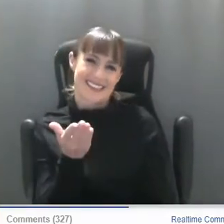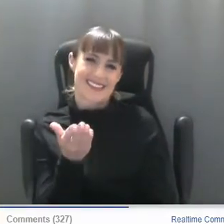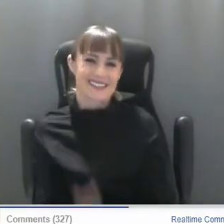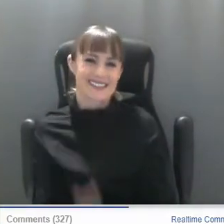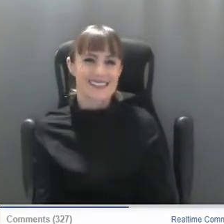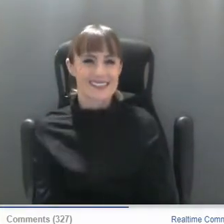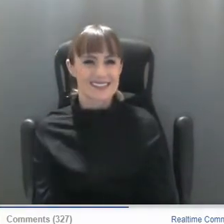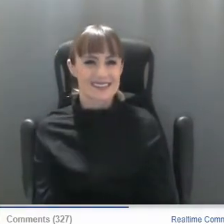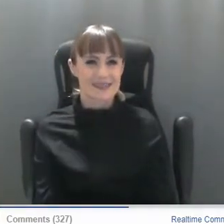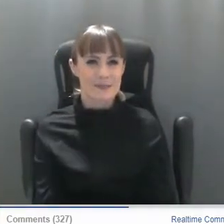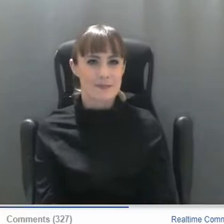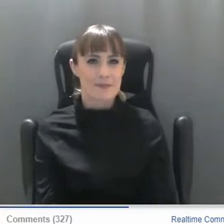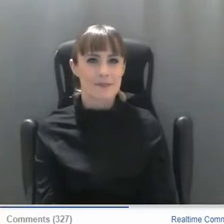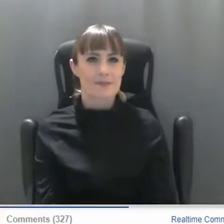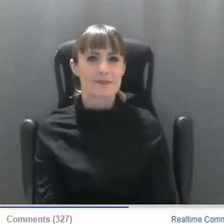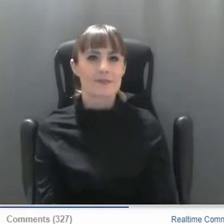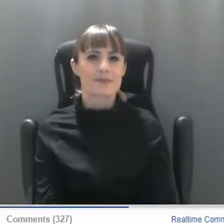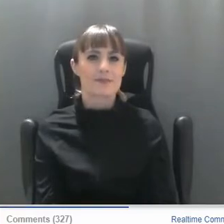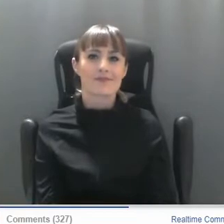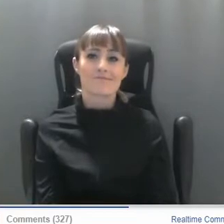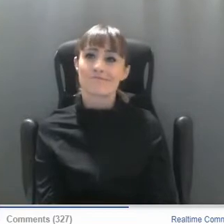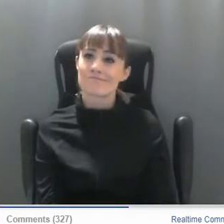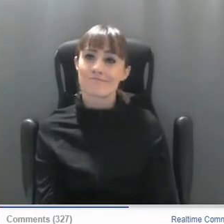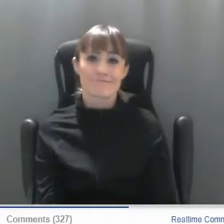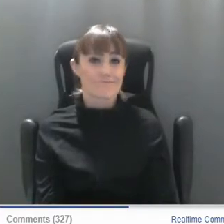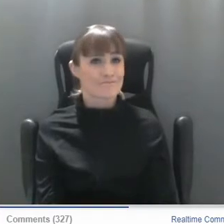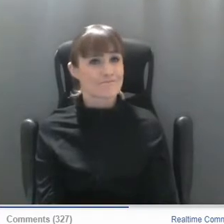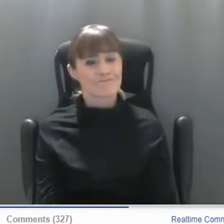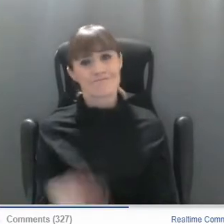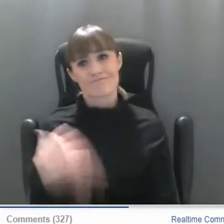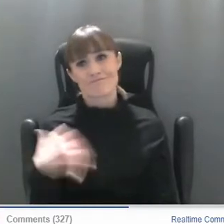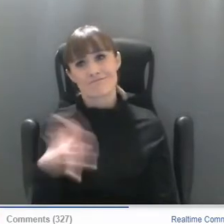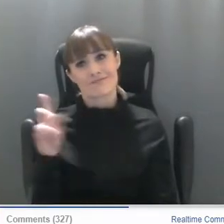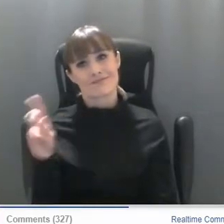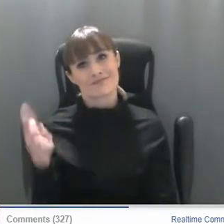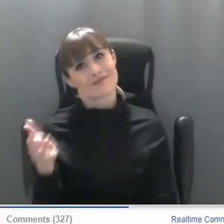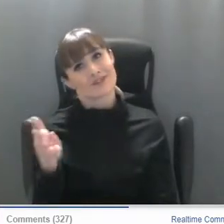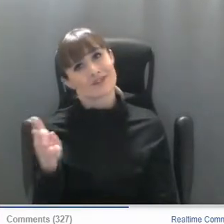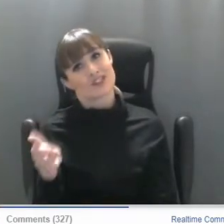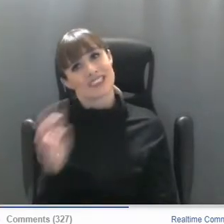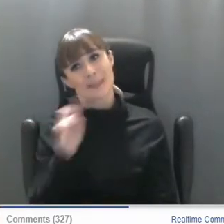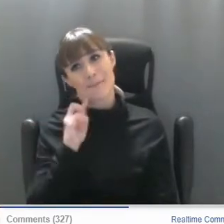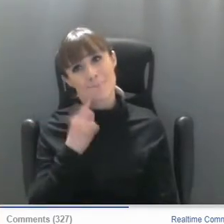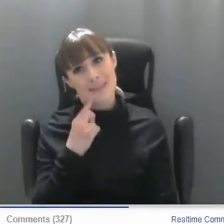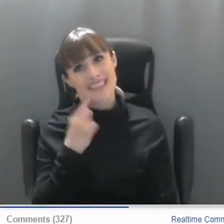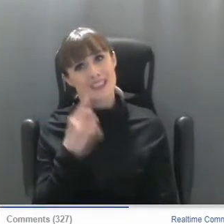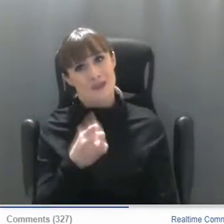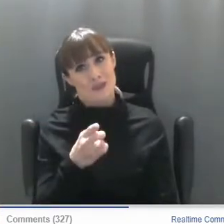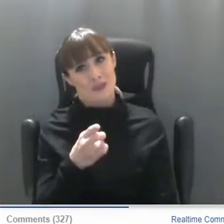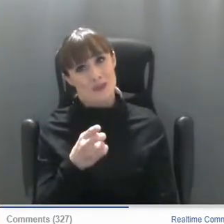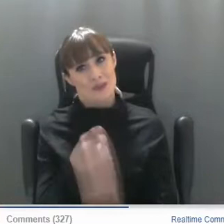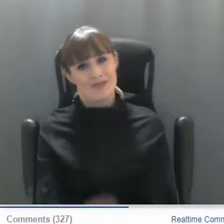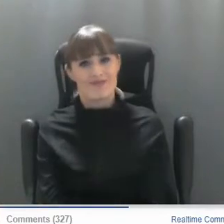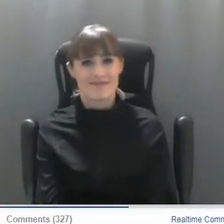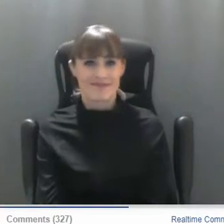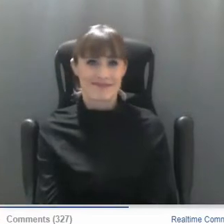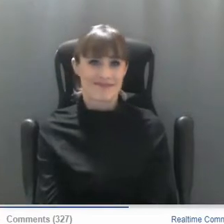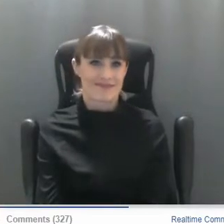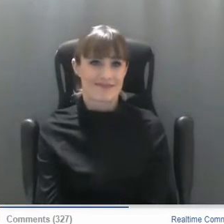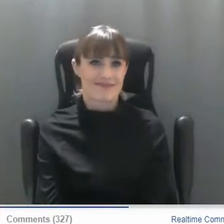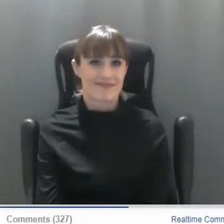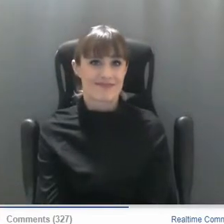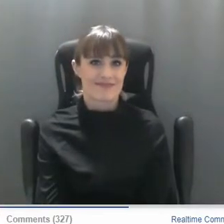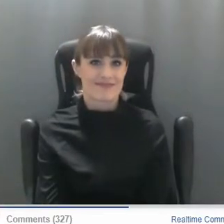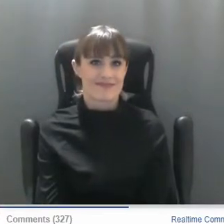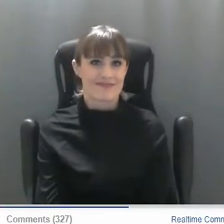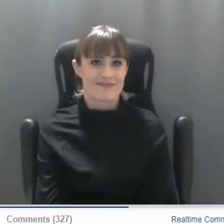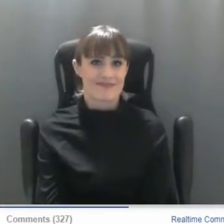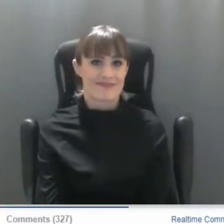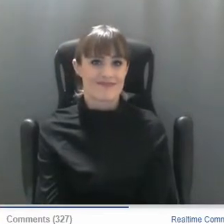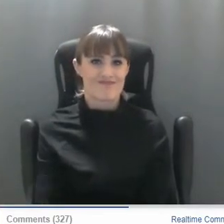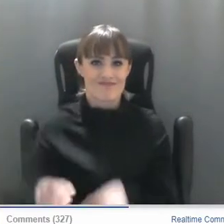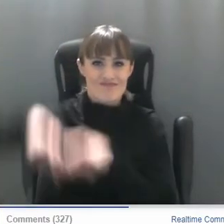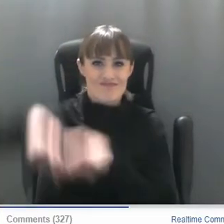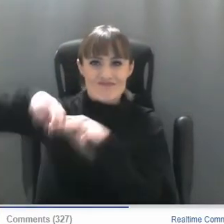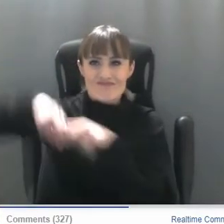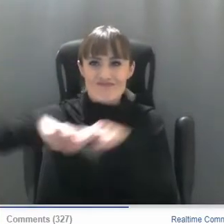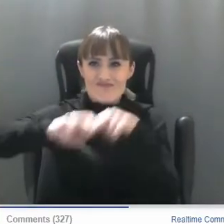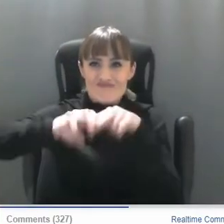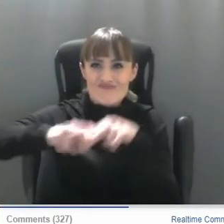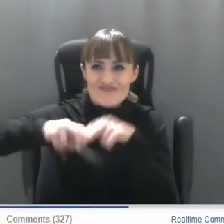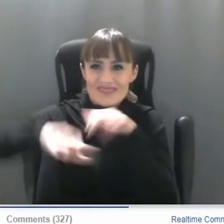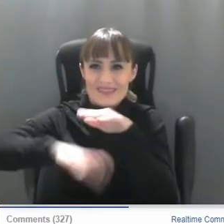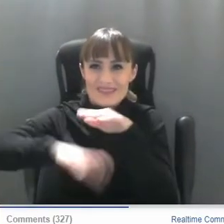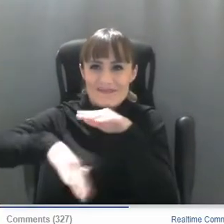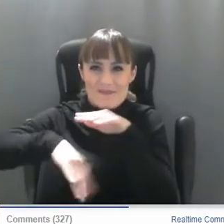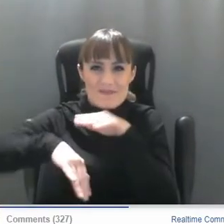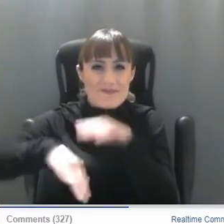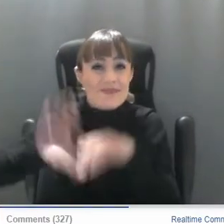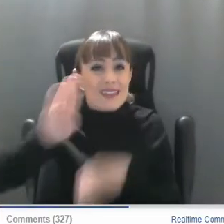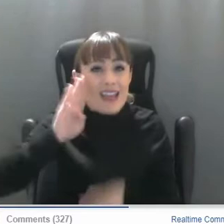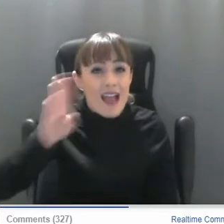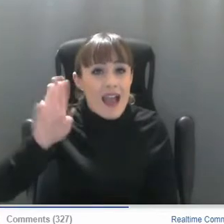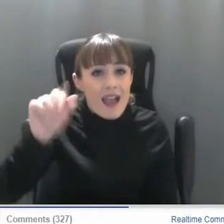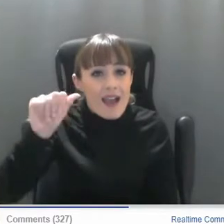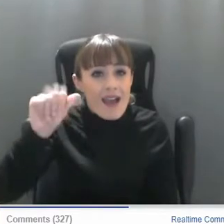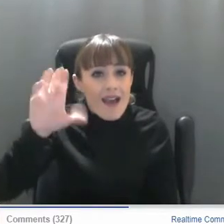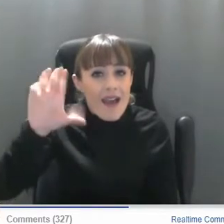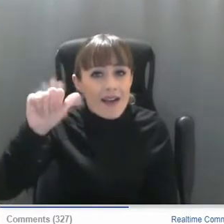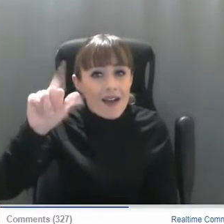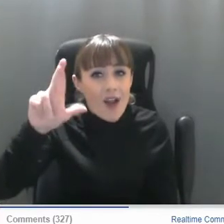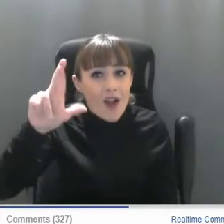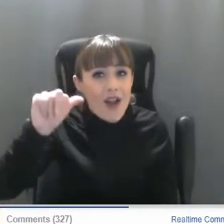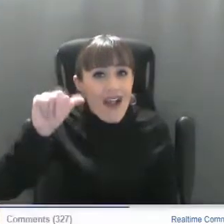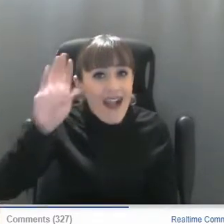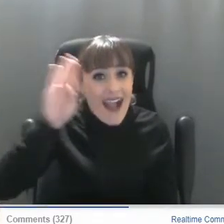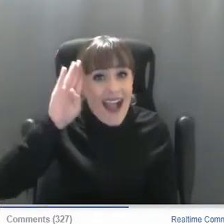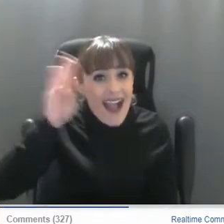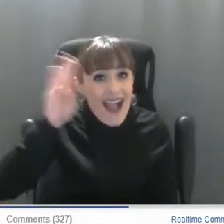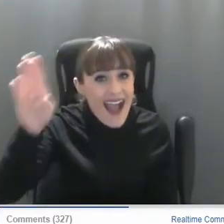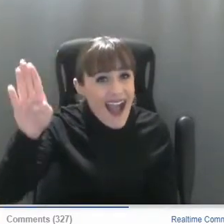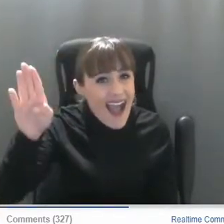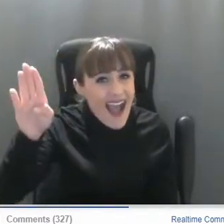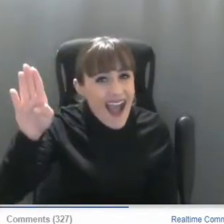You guys, she has missed you. tooShe's swingin' around. You guys, see two down below. Hi Acara! Hi, baby girl.